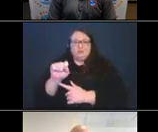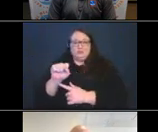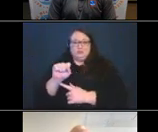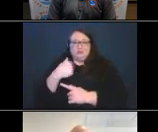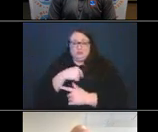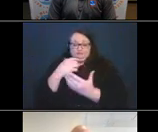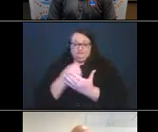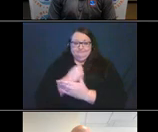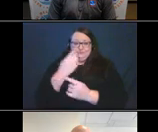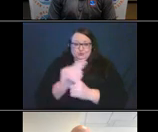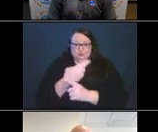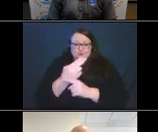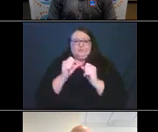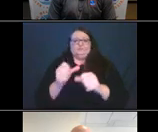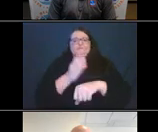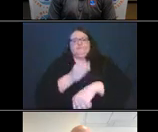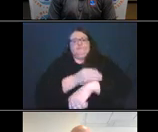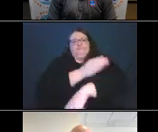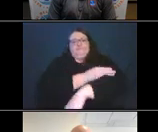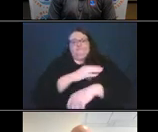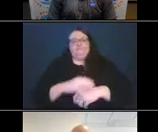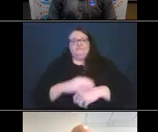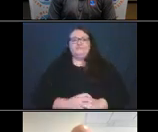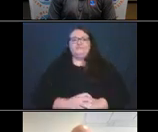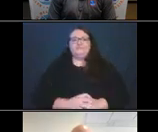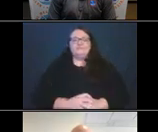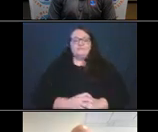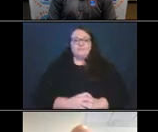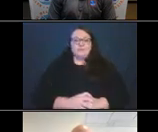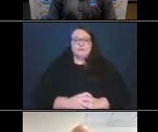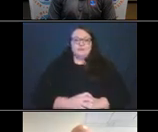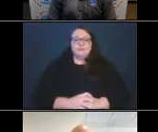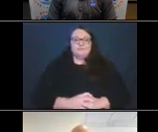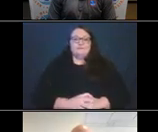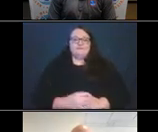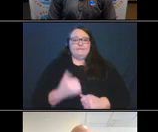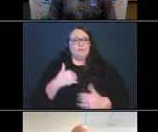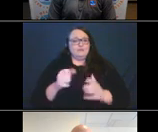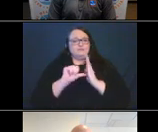to improve on them, and I think, I want to underscore how great the collaboration has